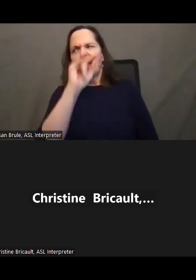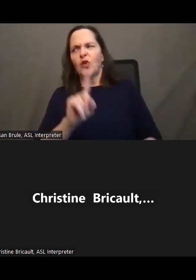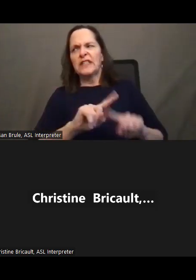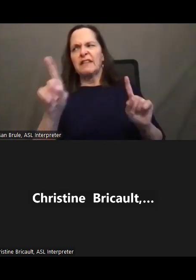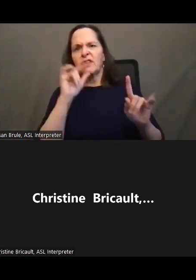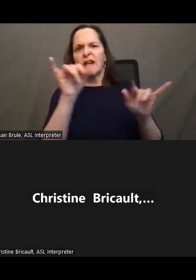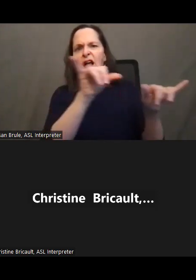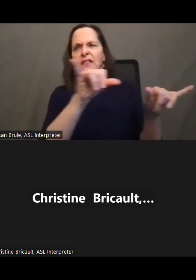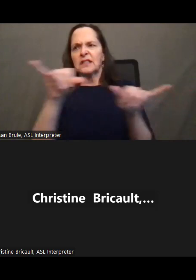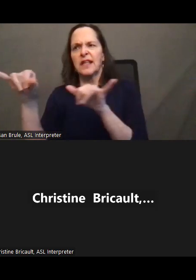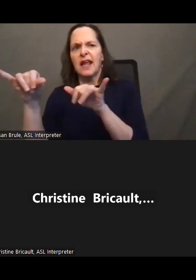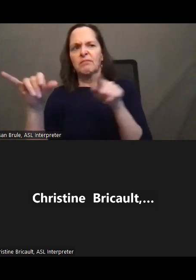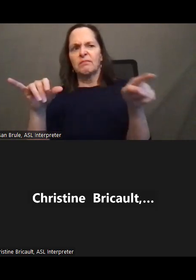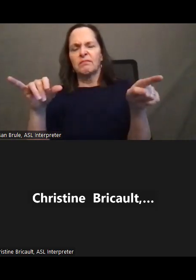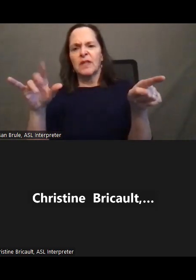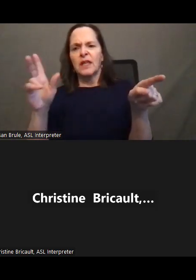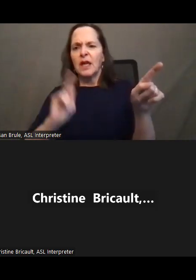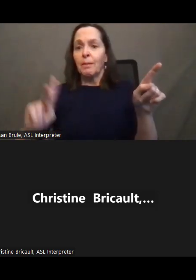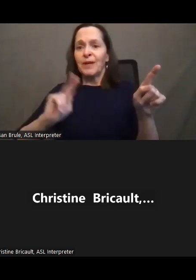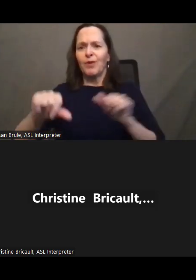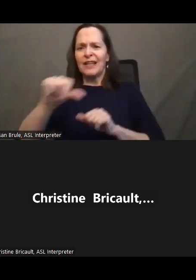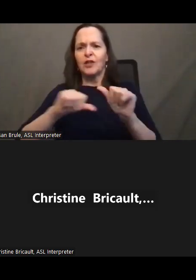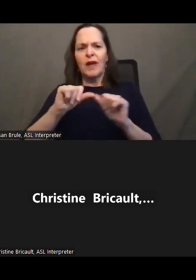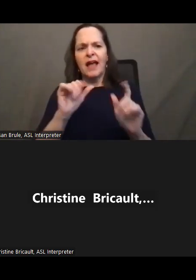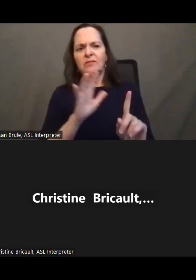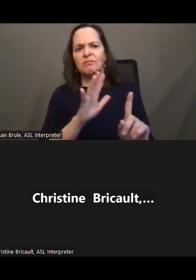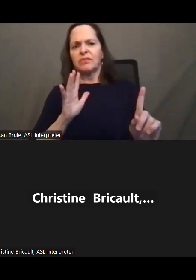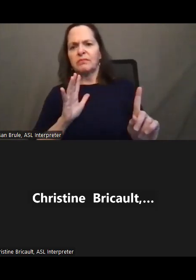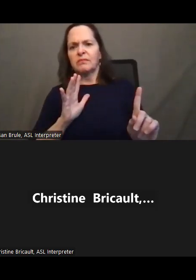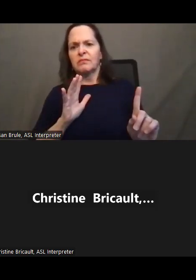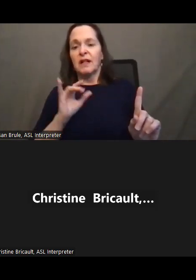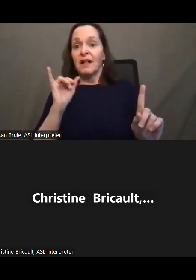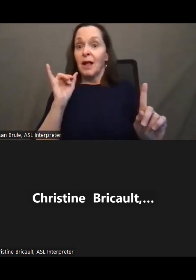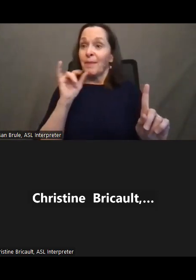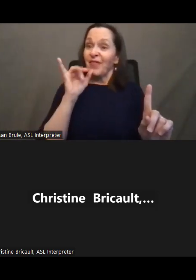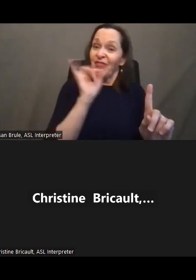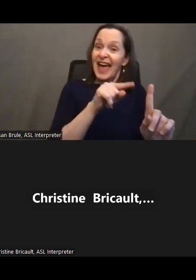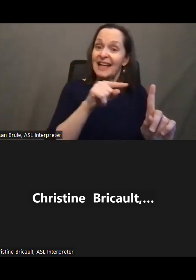impairment that is substantially limiting a major life activity. There isn't that limitation.